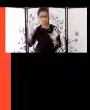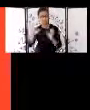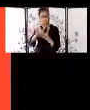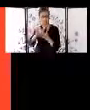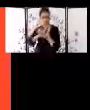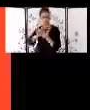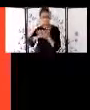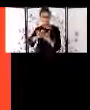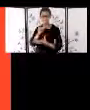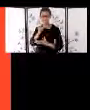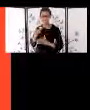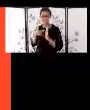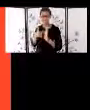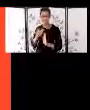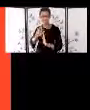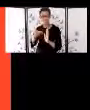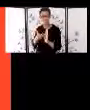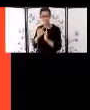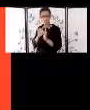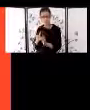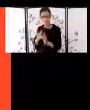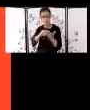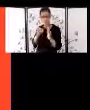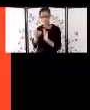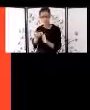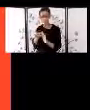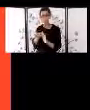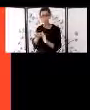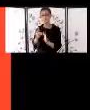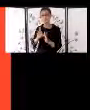the relationships and planning that are needed to support their project. They might be more